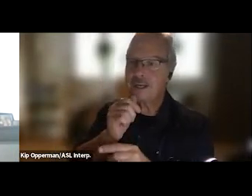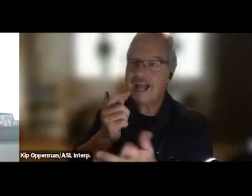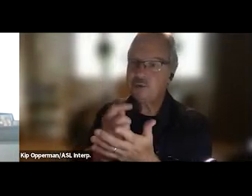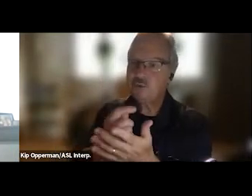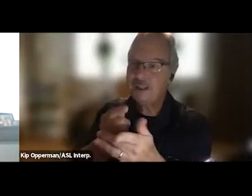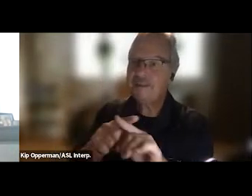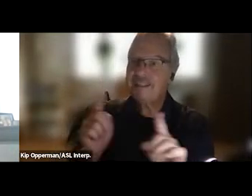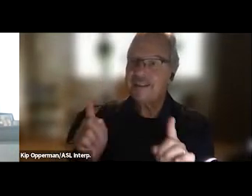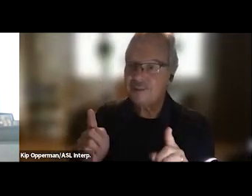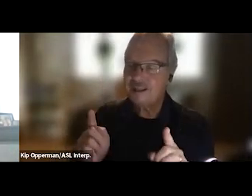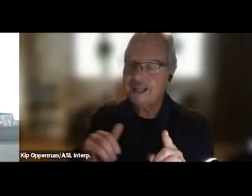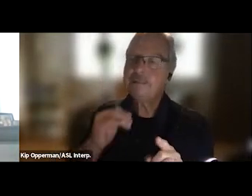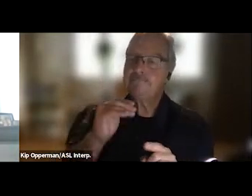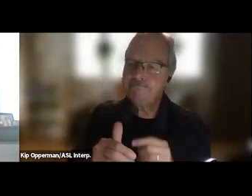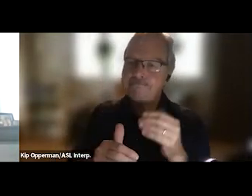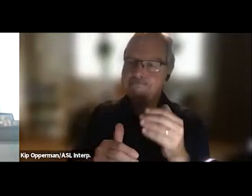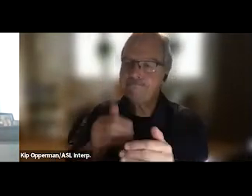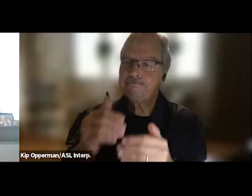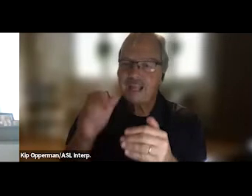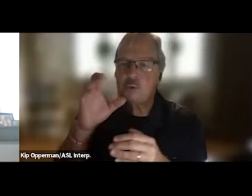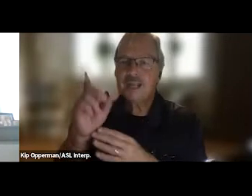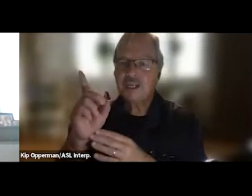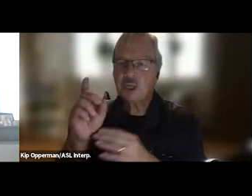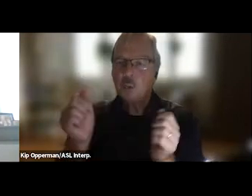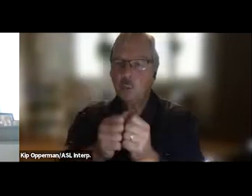I mean, that's part of ongoing education with our team.